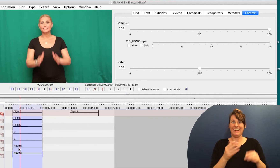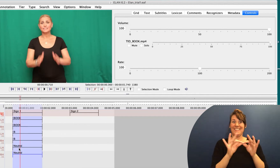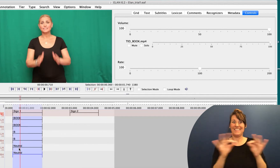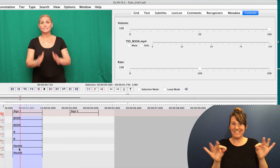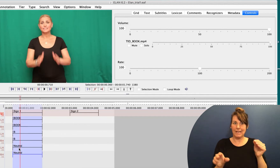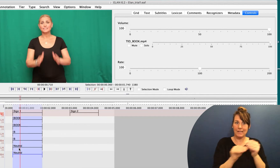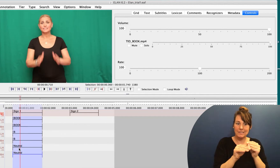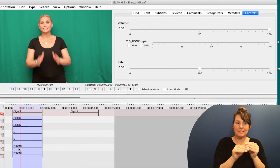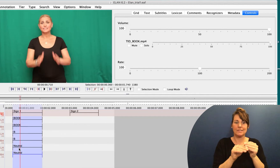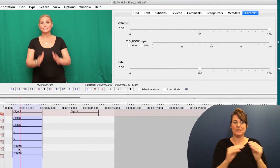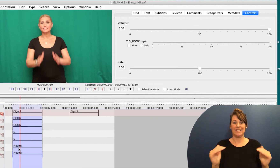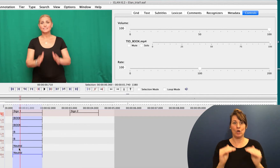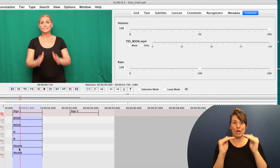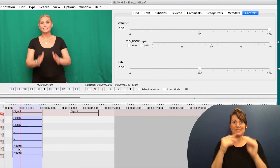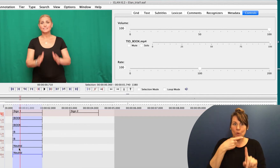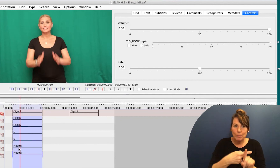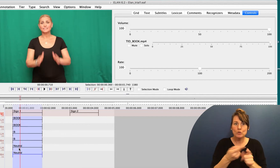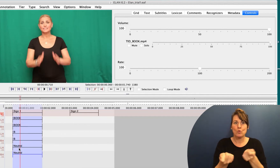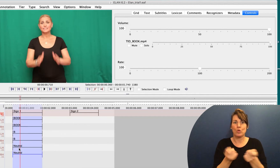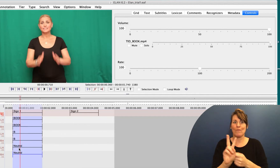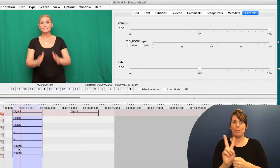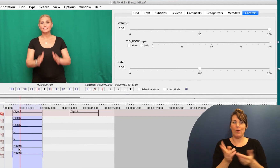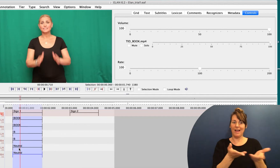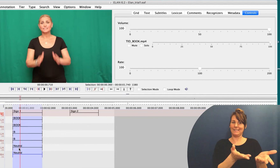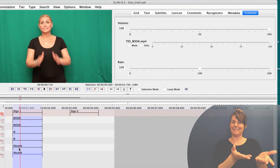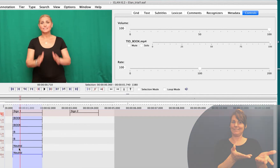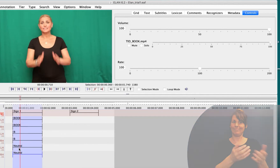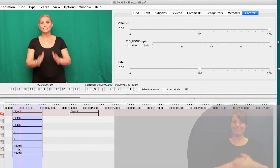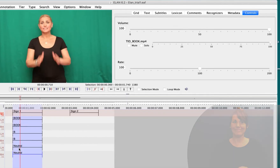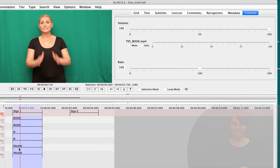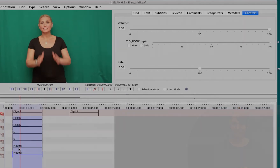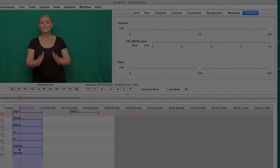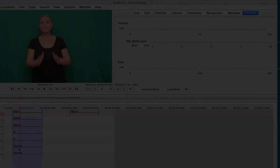And here I have now more tiers, with hierarchy and controlled vocabulary.